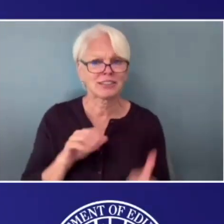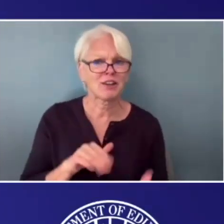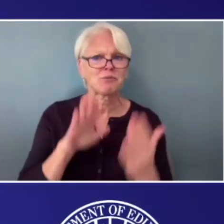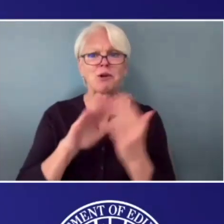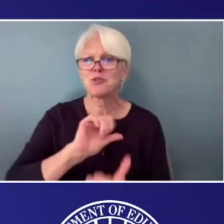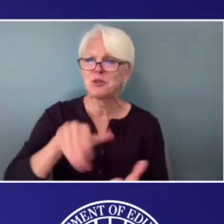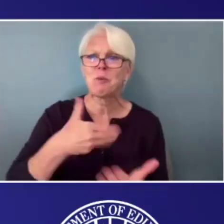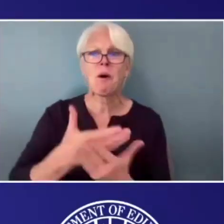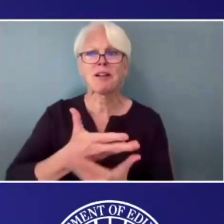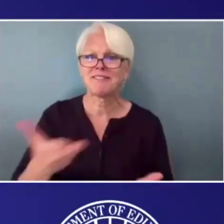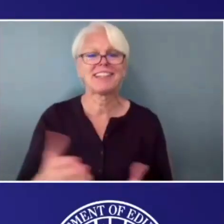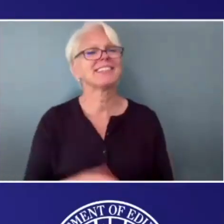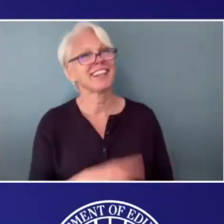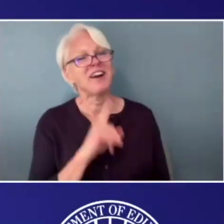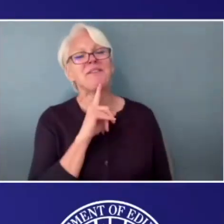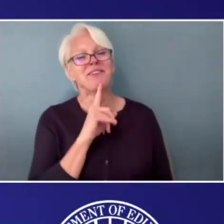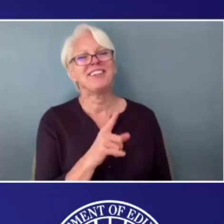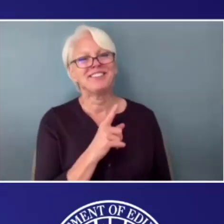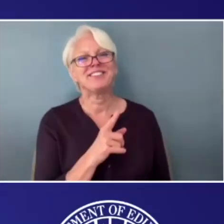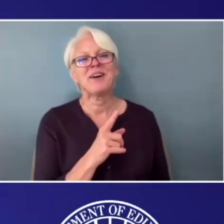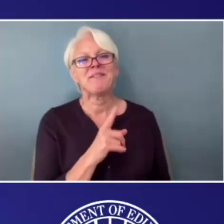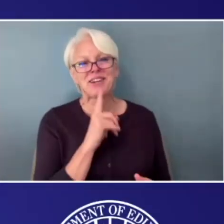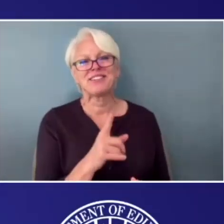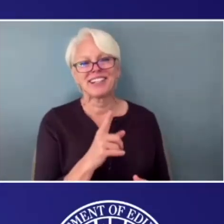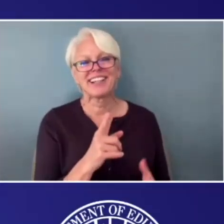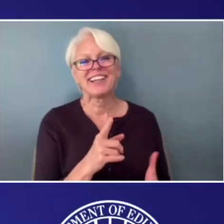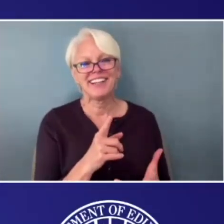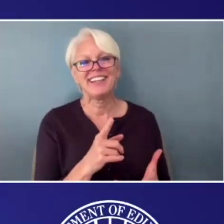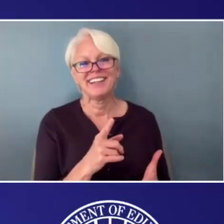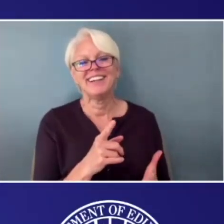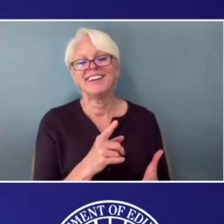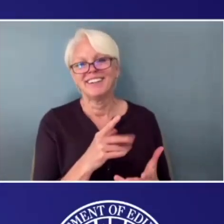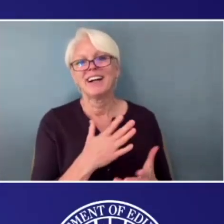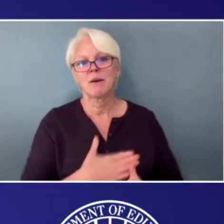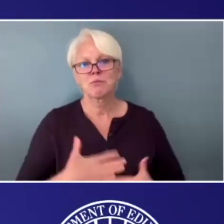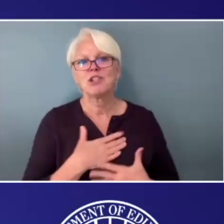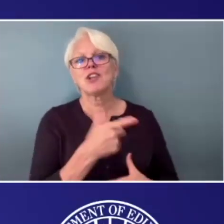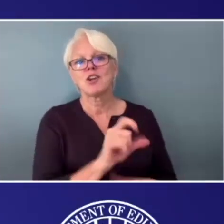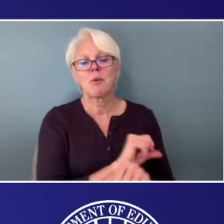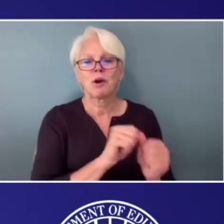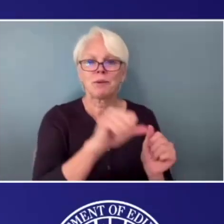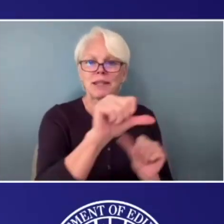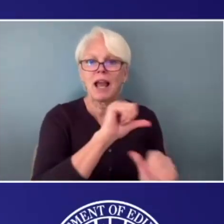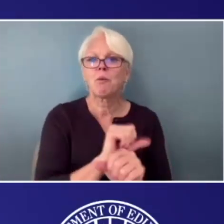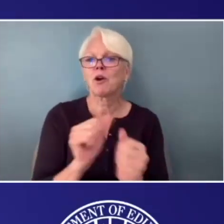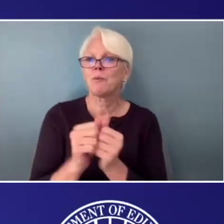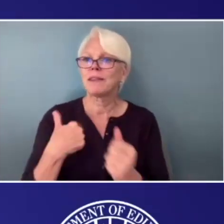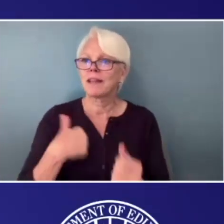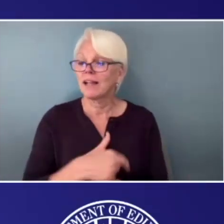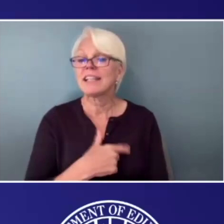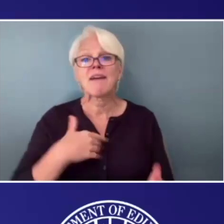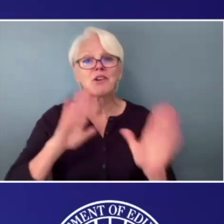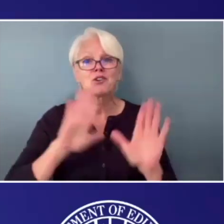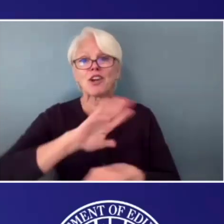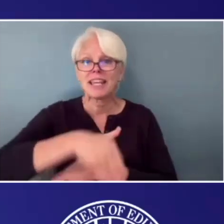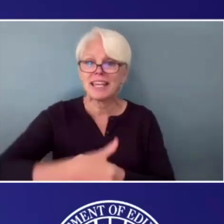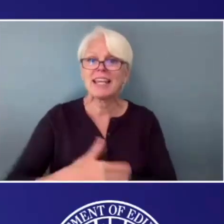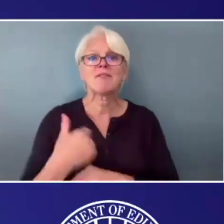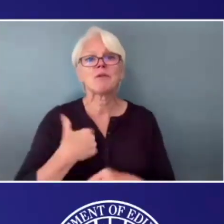We very much appreciate you working with each other and working with us. Have a great evening. We'll try to have a better roadmap for you